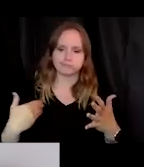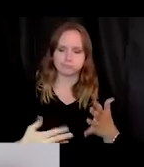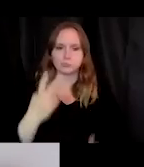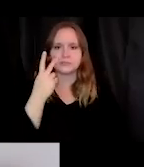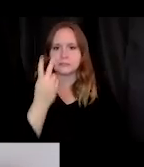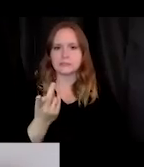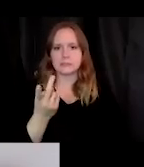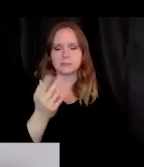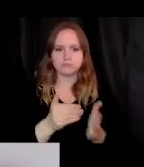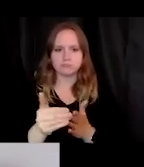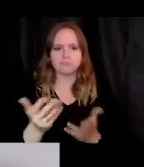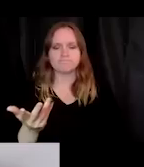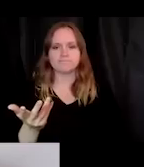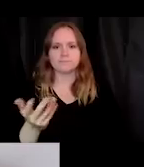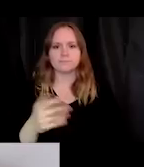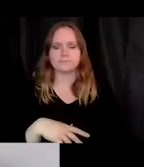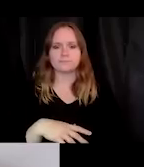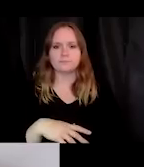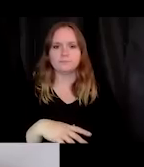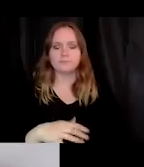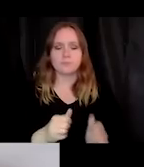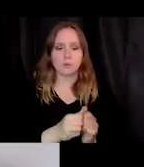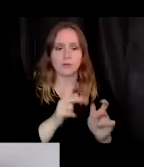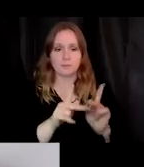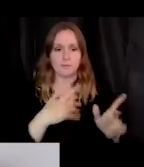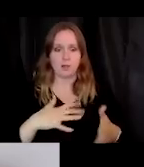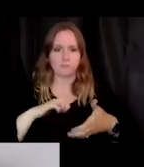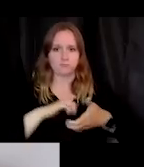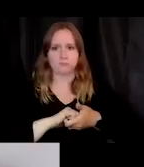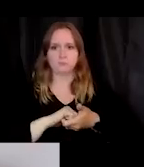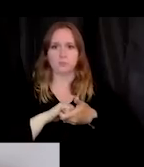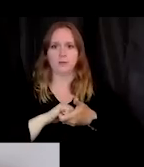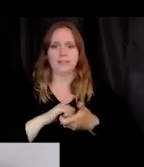and at least with the individuals I've worked with, they tend not to notice.